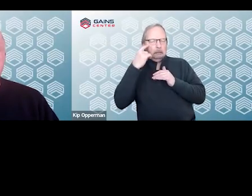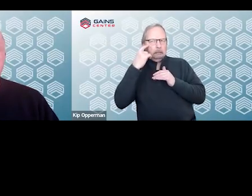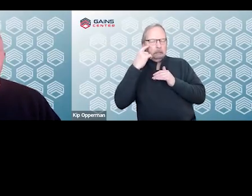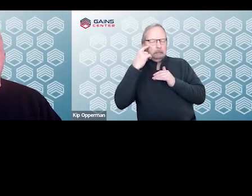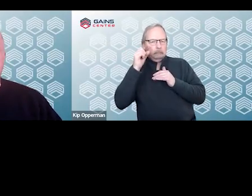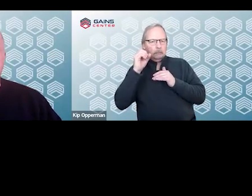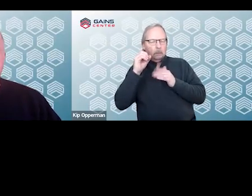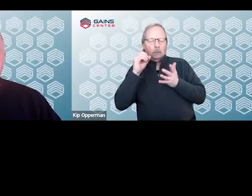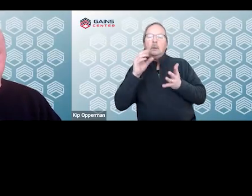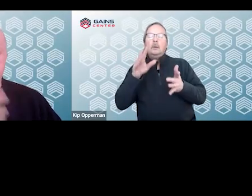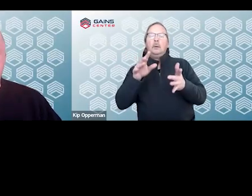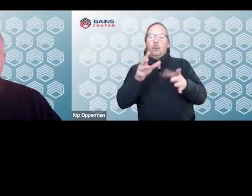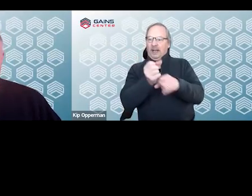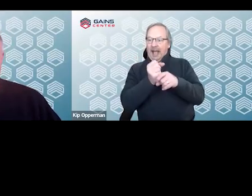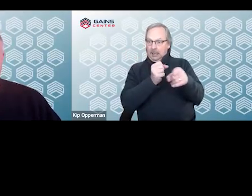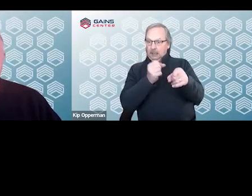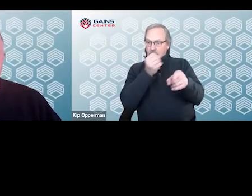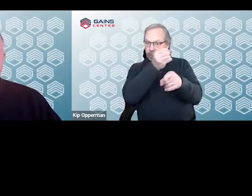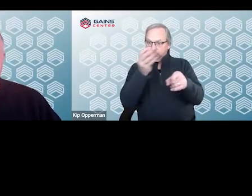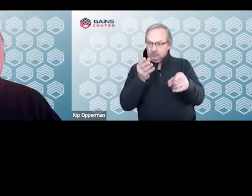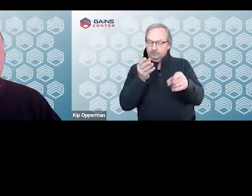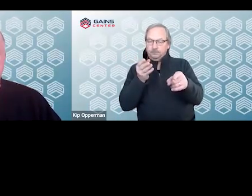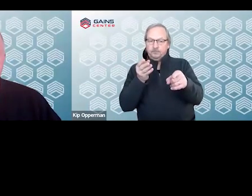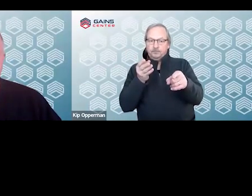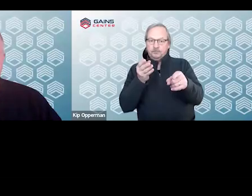This is what we've gotten from the year... This is retention data